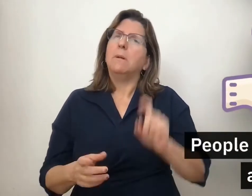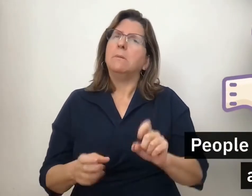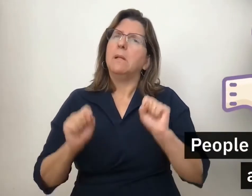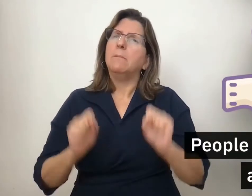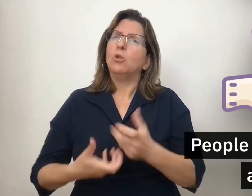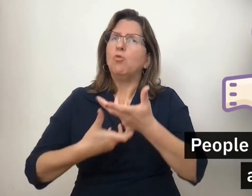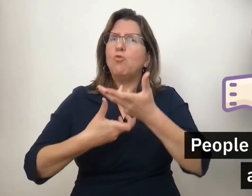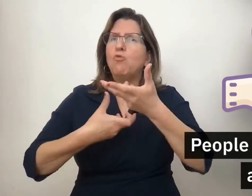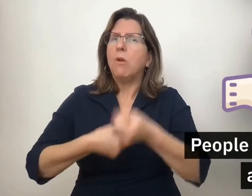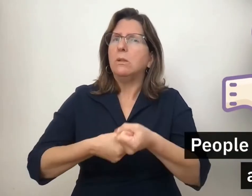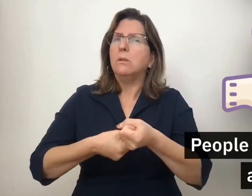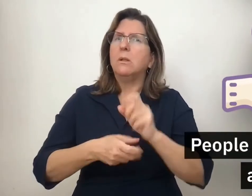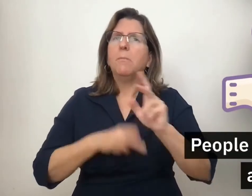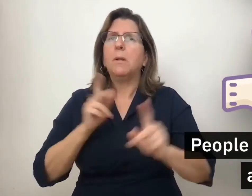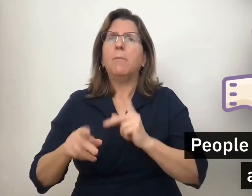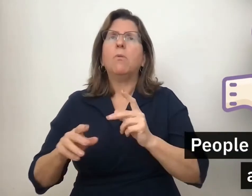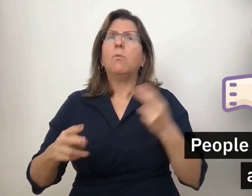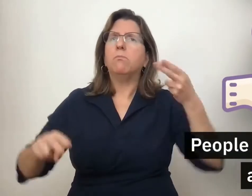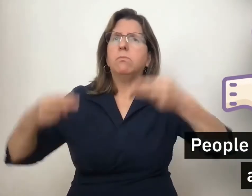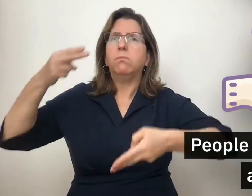Open education requires participants to come with